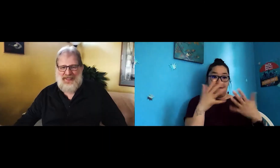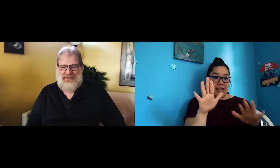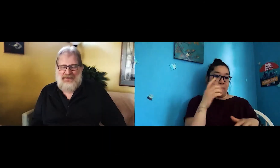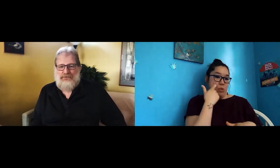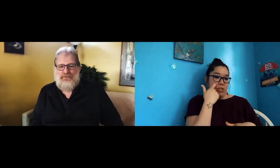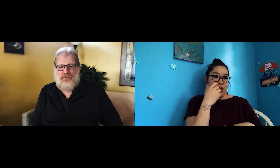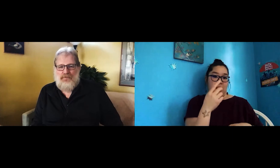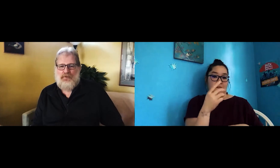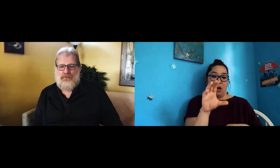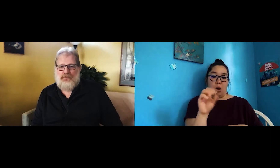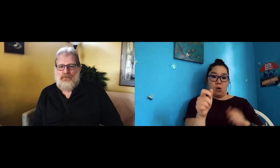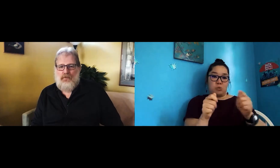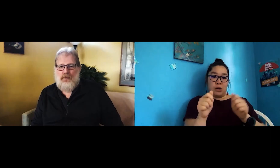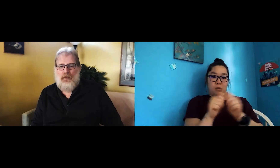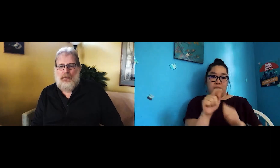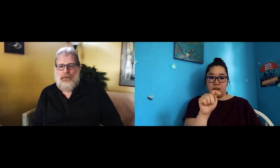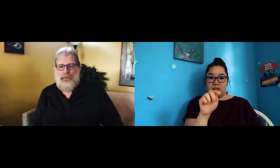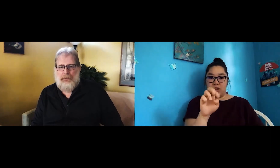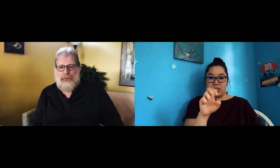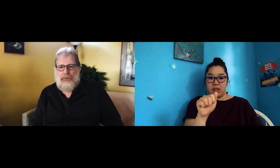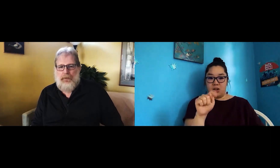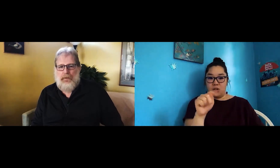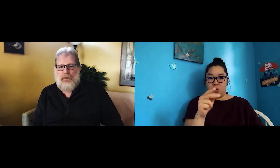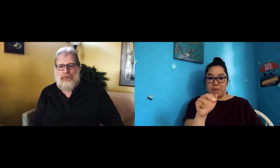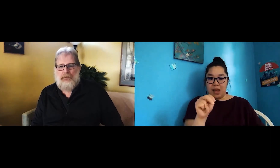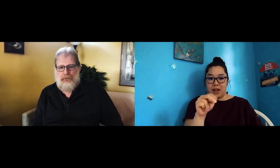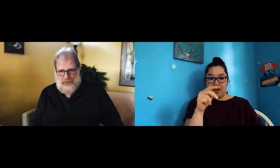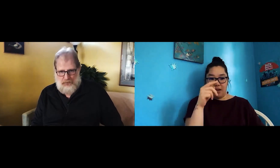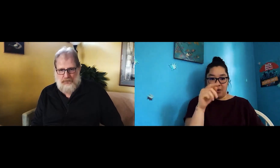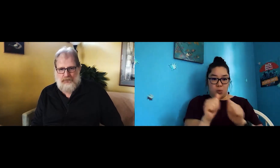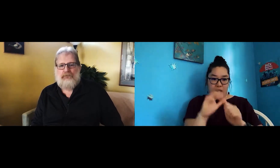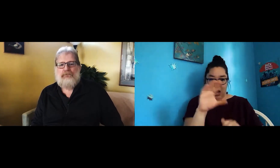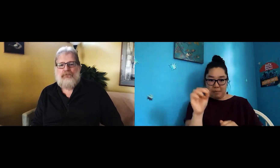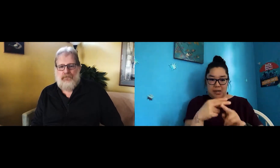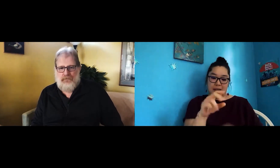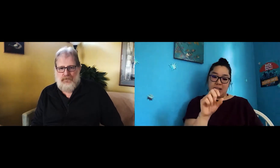You recently co-directed with Teresa Thuman of Sound Theater Company